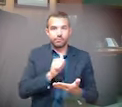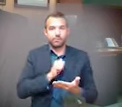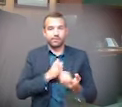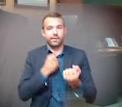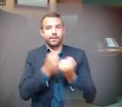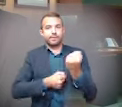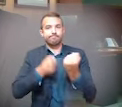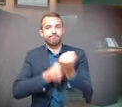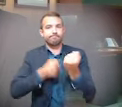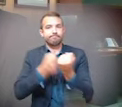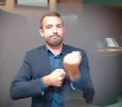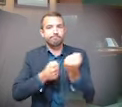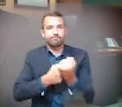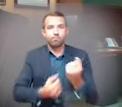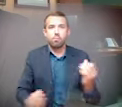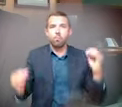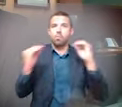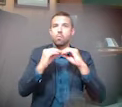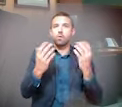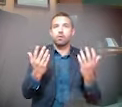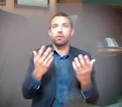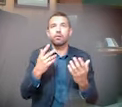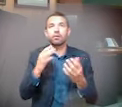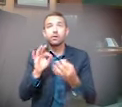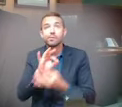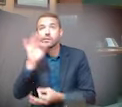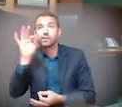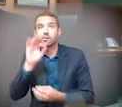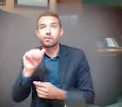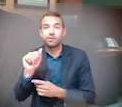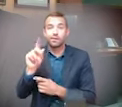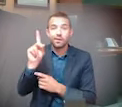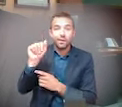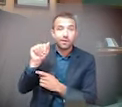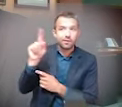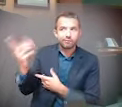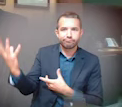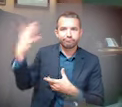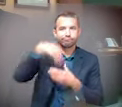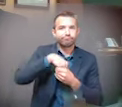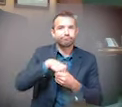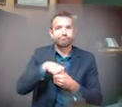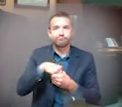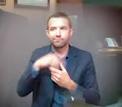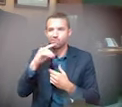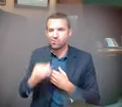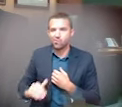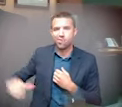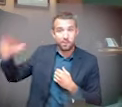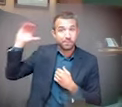to advocate, really the spirit of the ADA, which infused in me very early on in my life existence as a person with